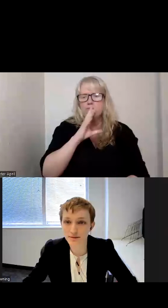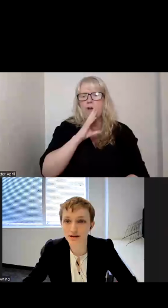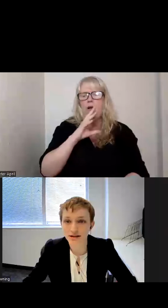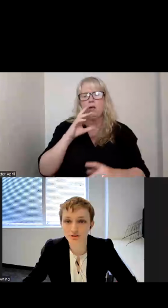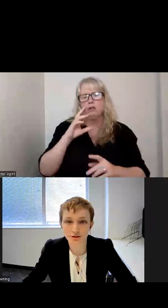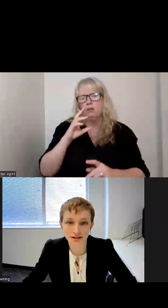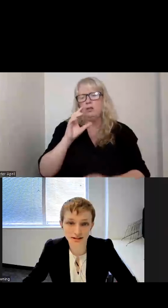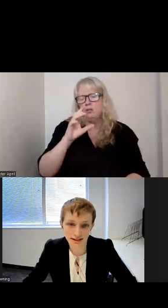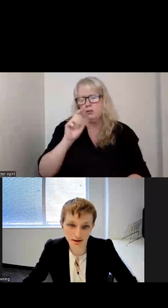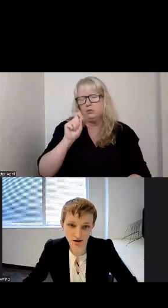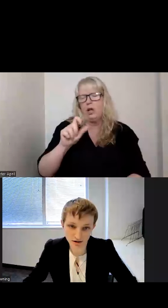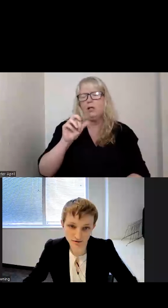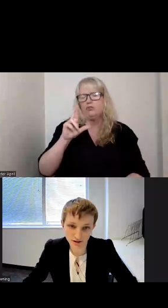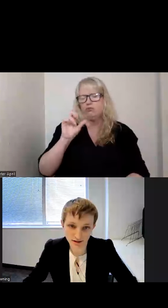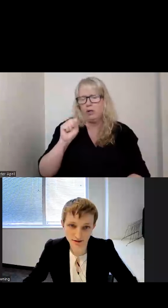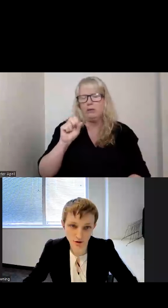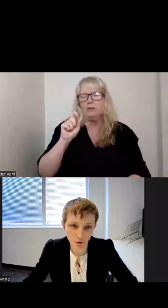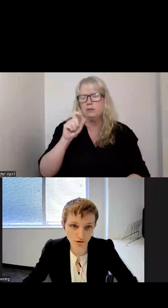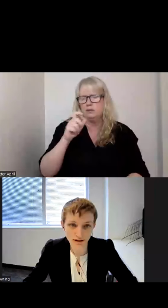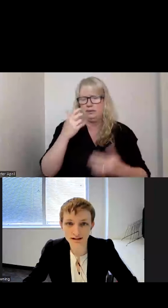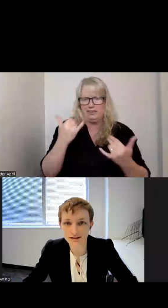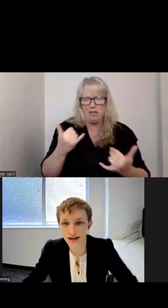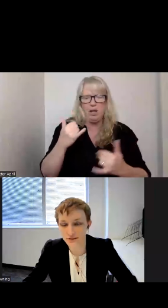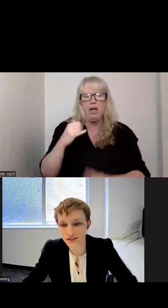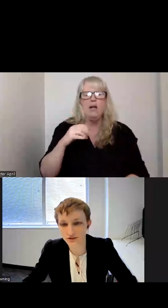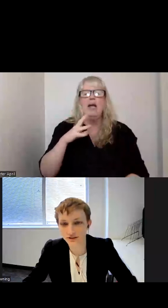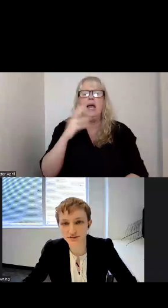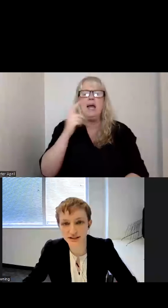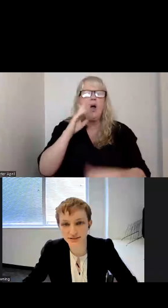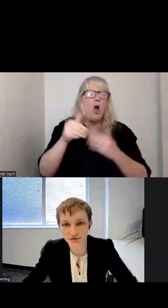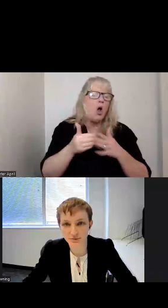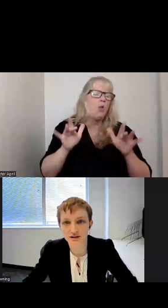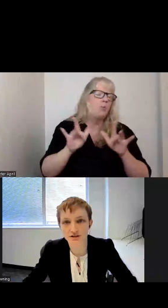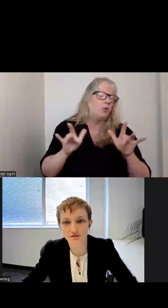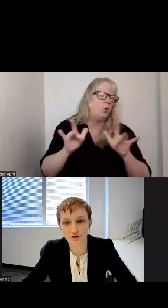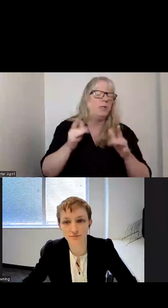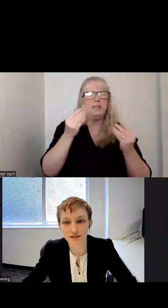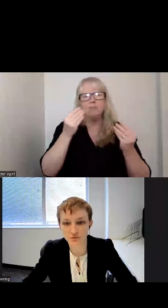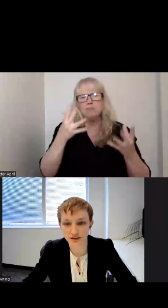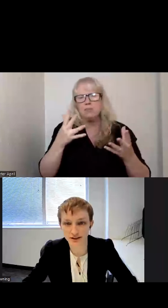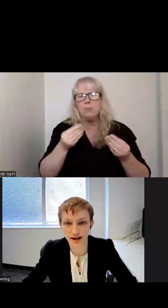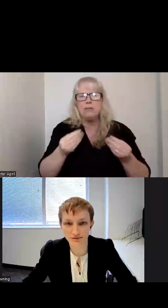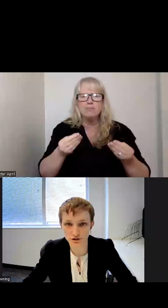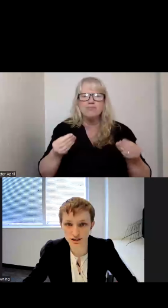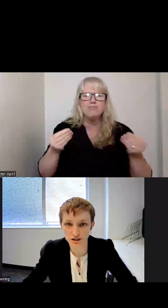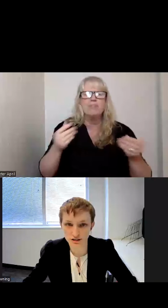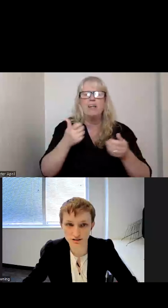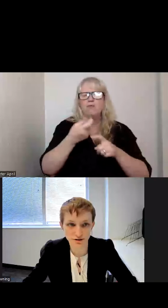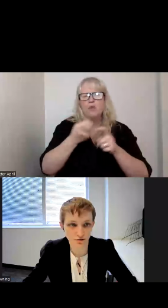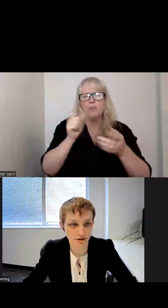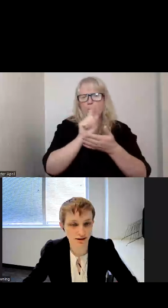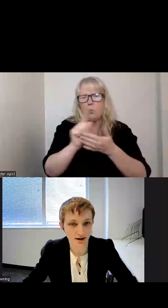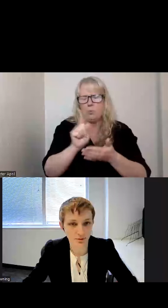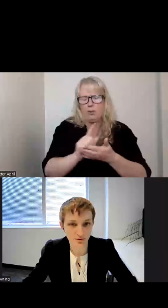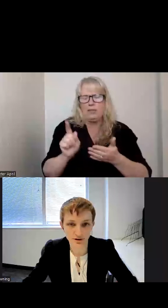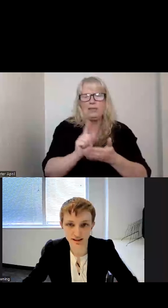YOU CAN GET ALL THE MATERIALS FROM THESE CONVERSATIONS SO BOOKMARK